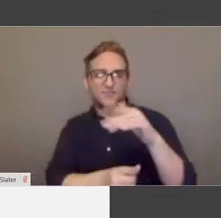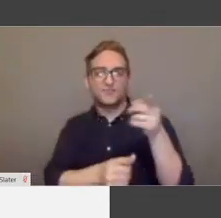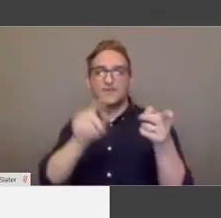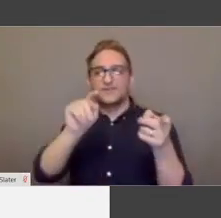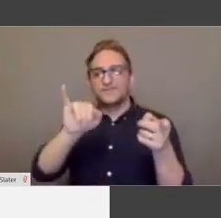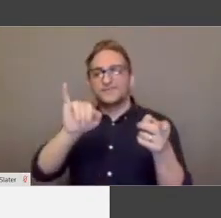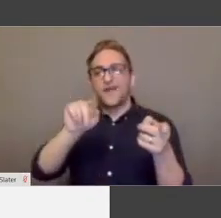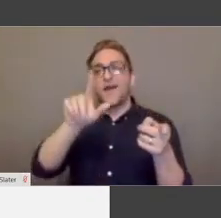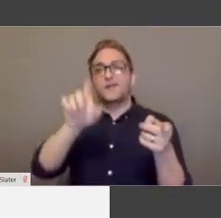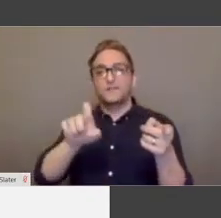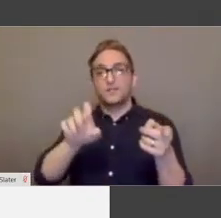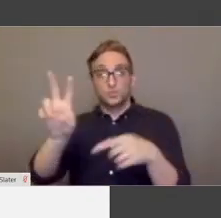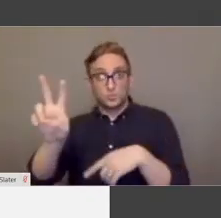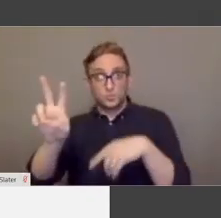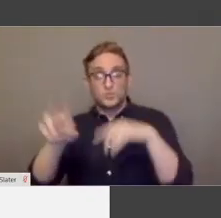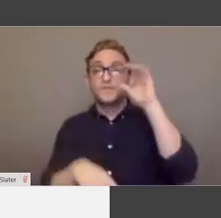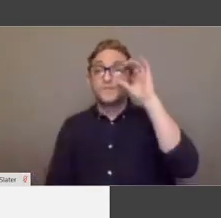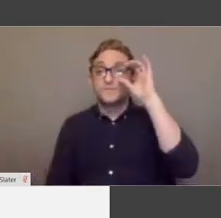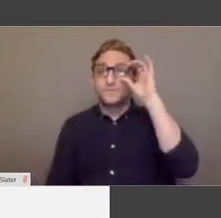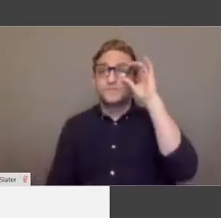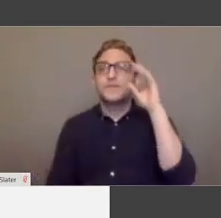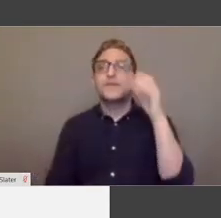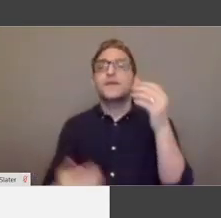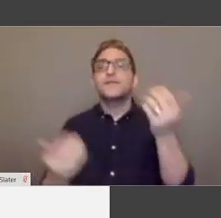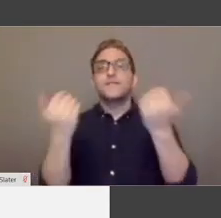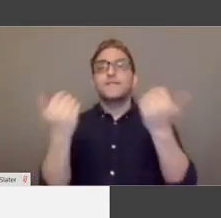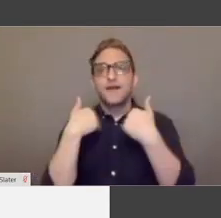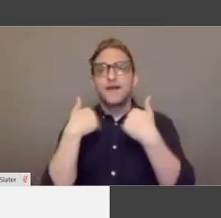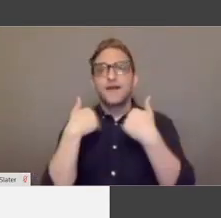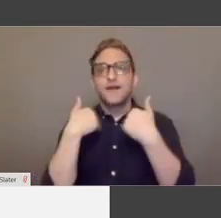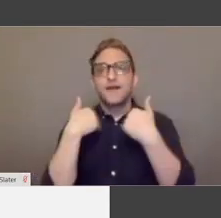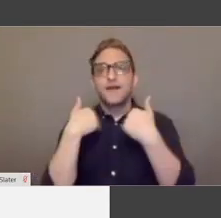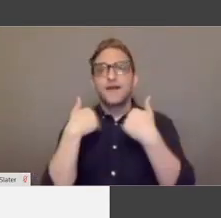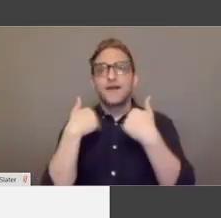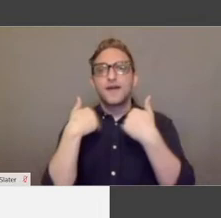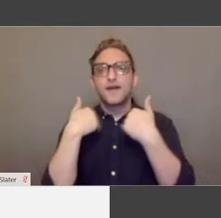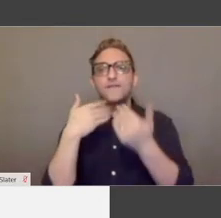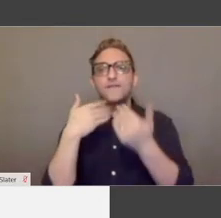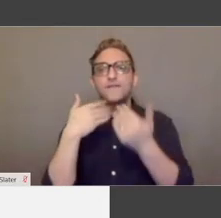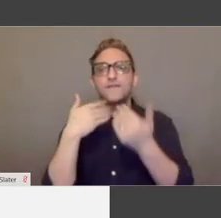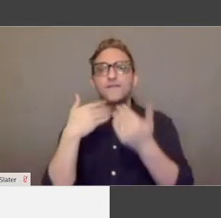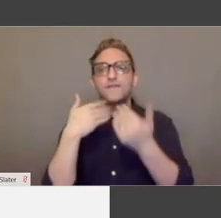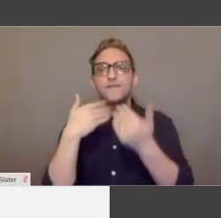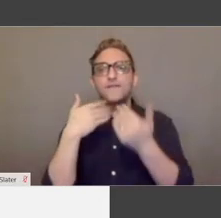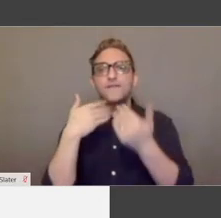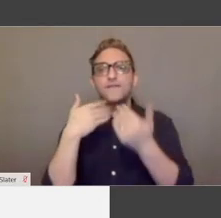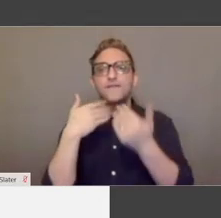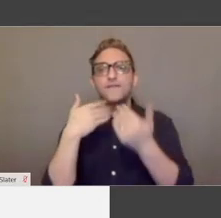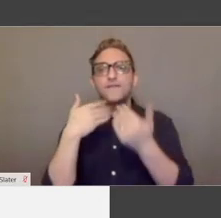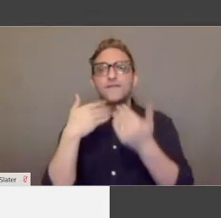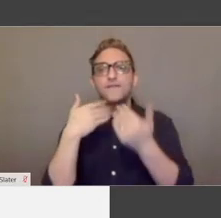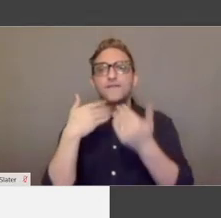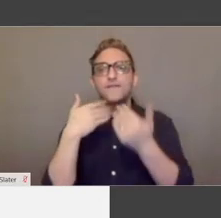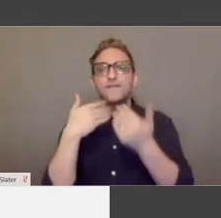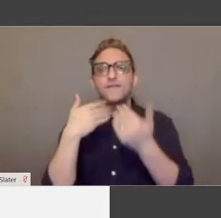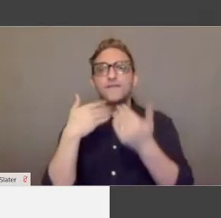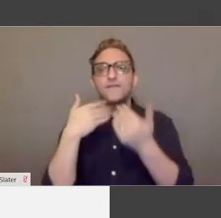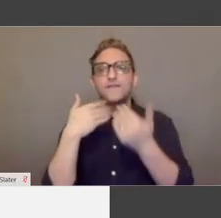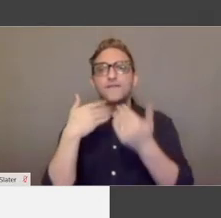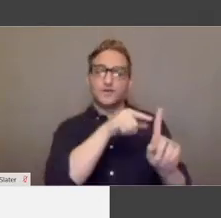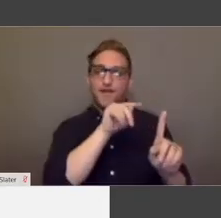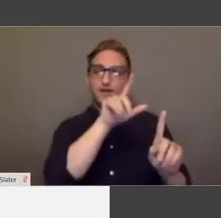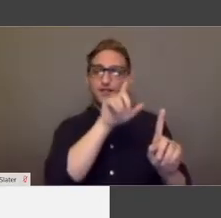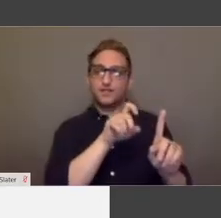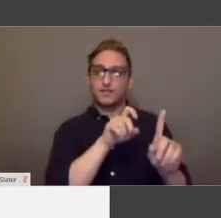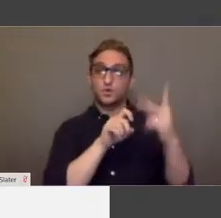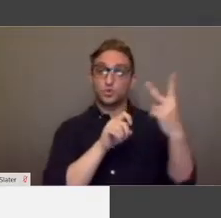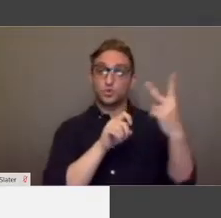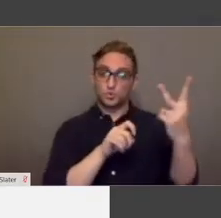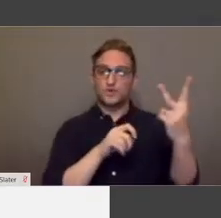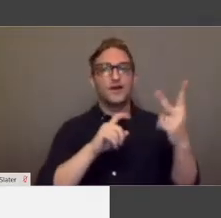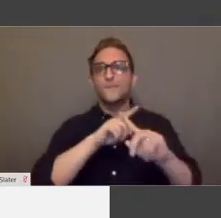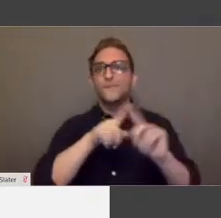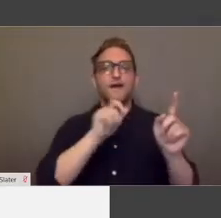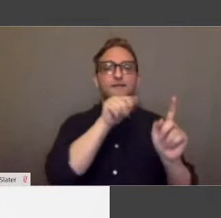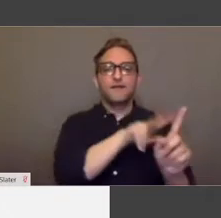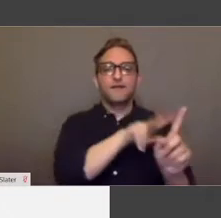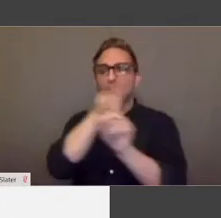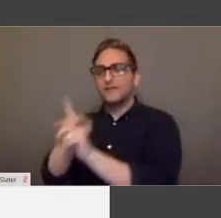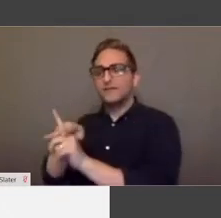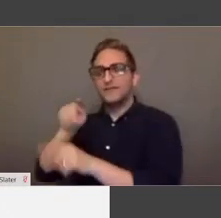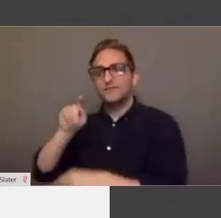There are certain things that do occur under Title III and I will note that.